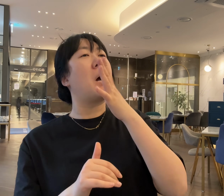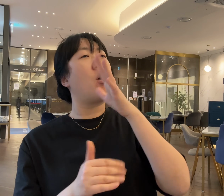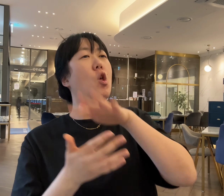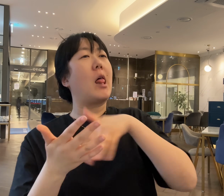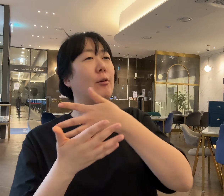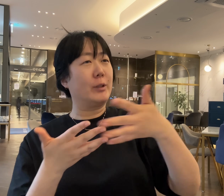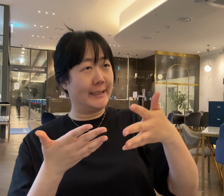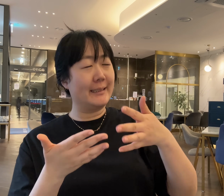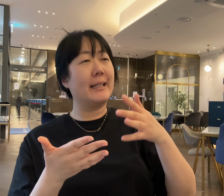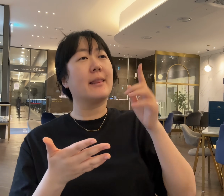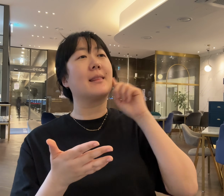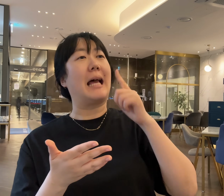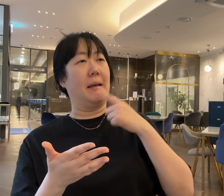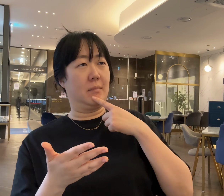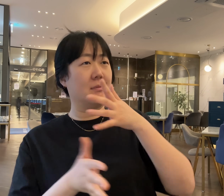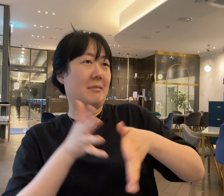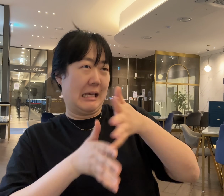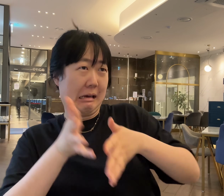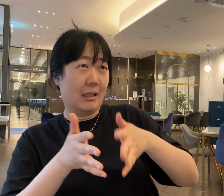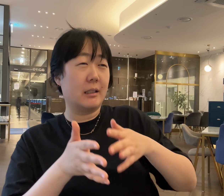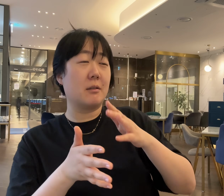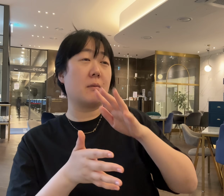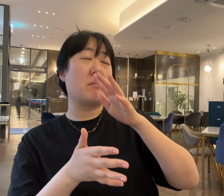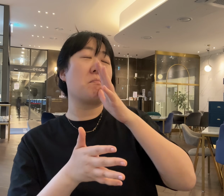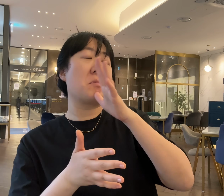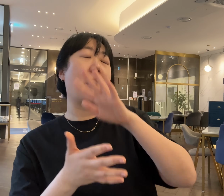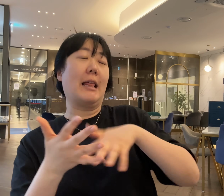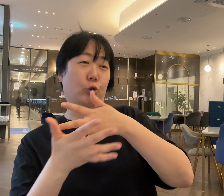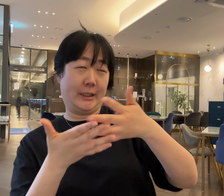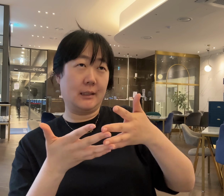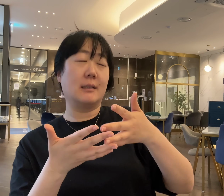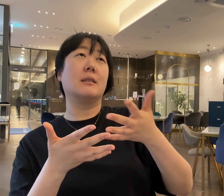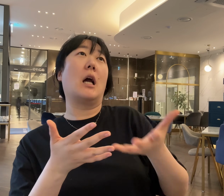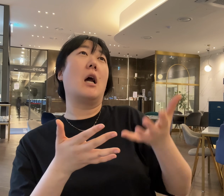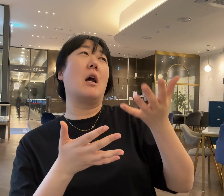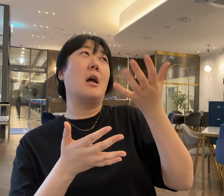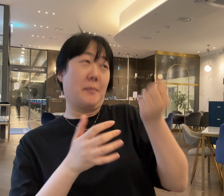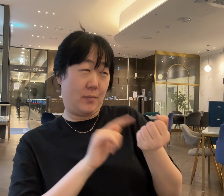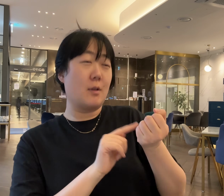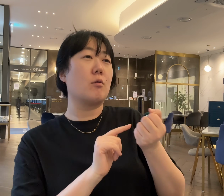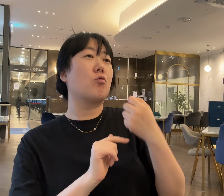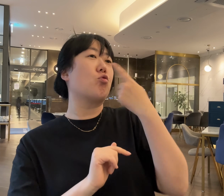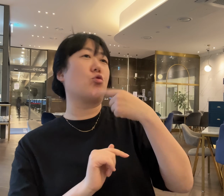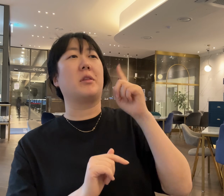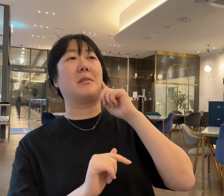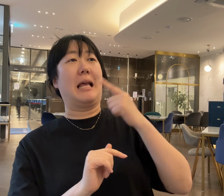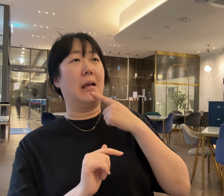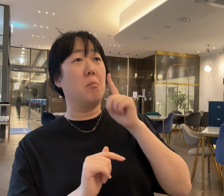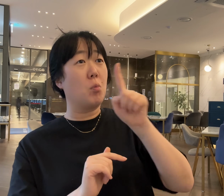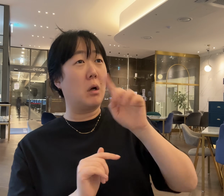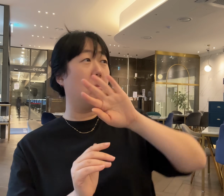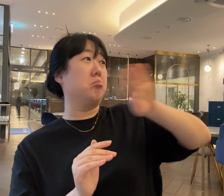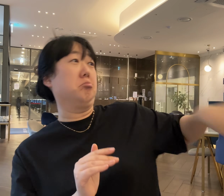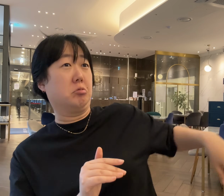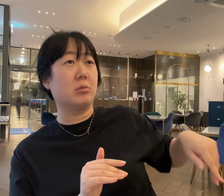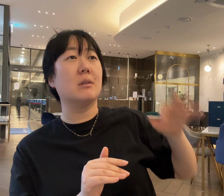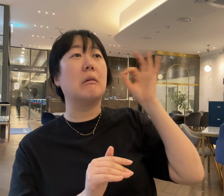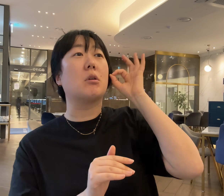Native sign language speakers are clearly Deaf. So why do they exclude Deaf people and